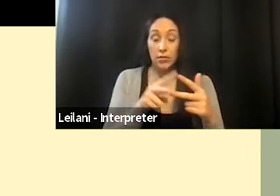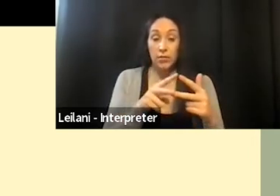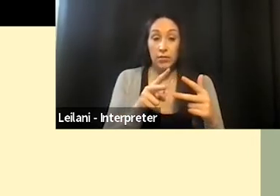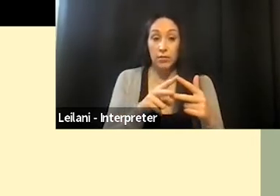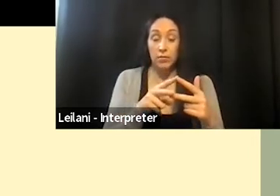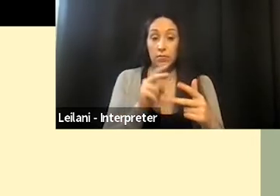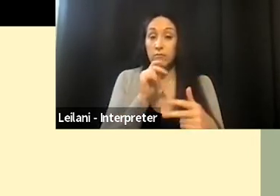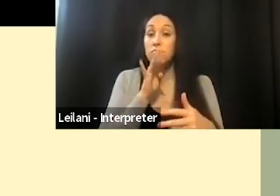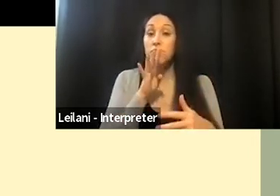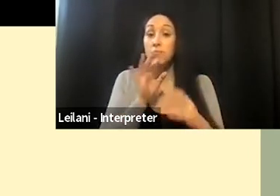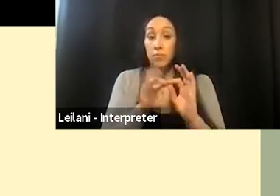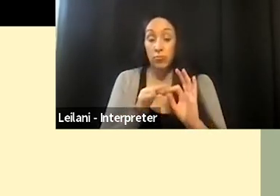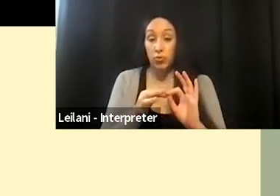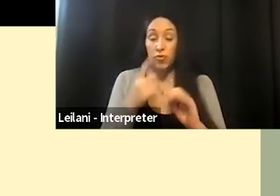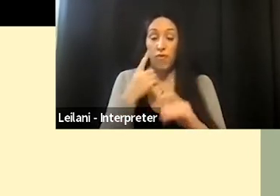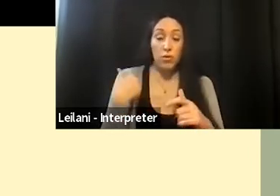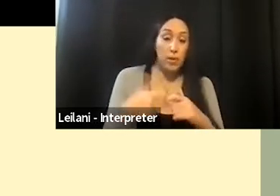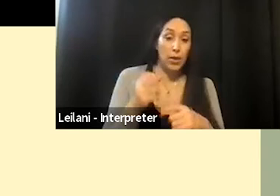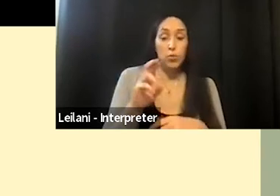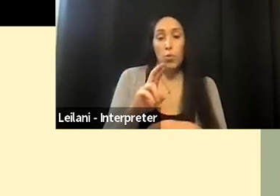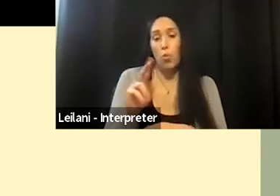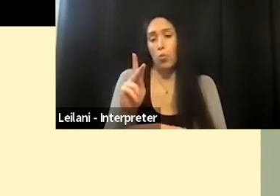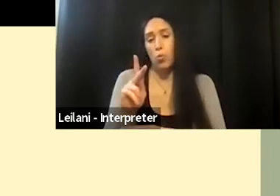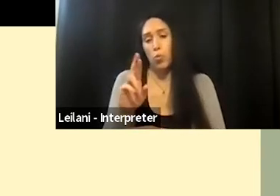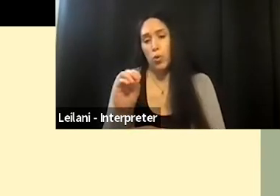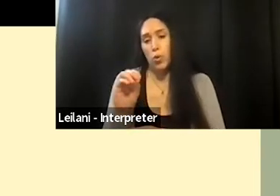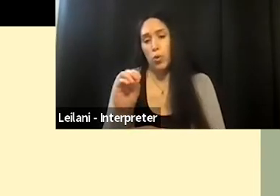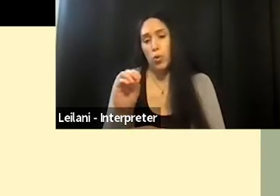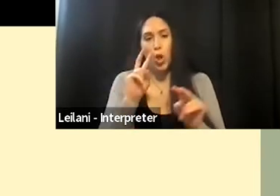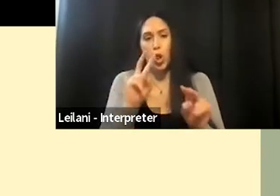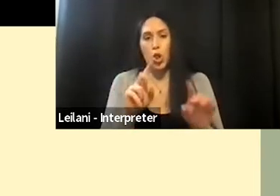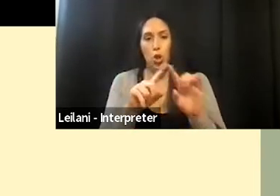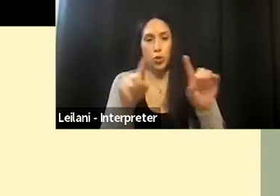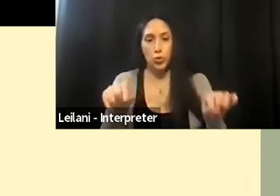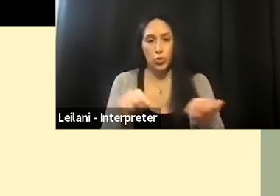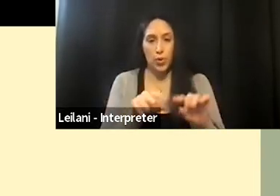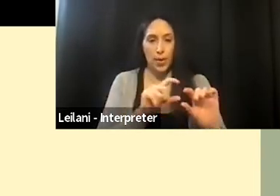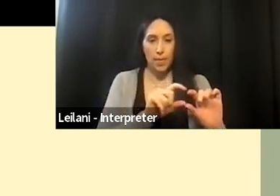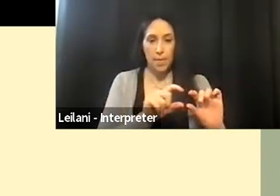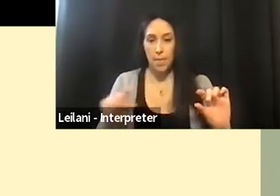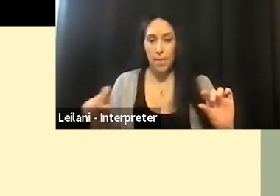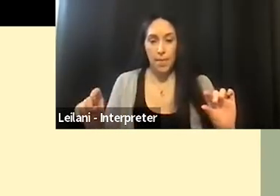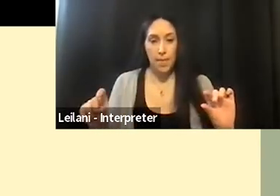into Spanish or Haitian Creole, take a look at your screen. And then at the bottom where you have all the different options,